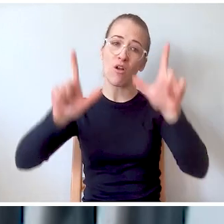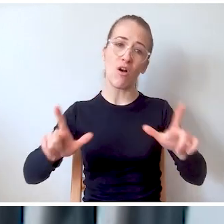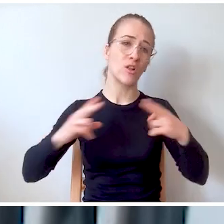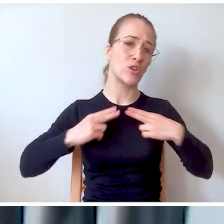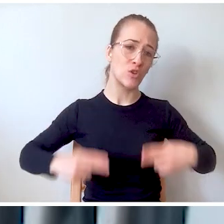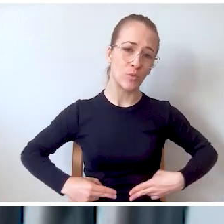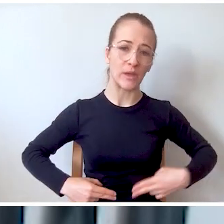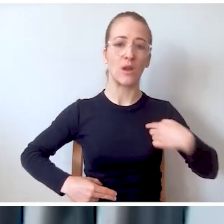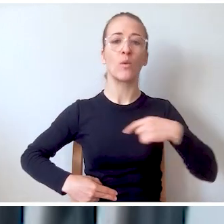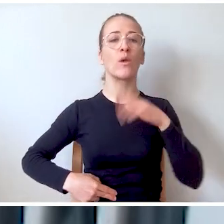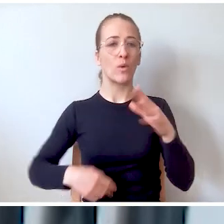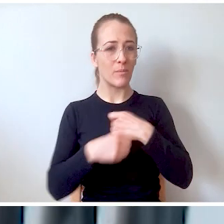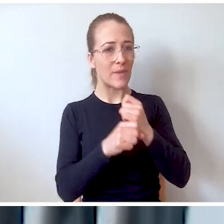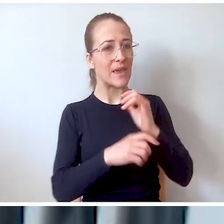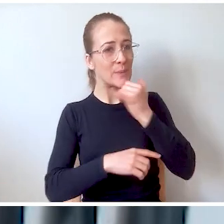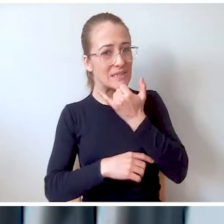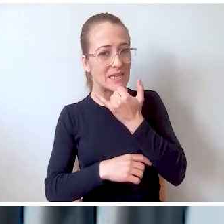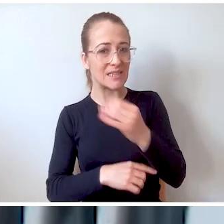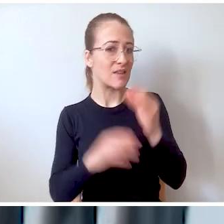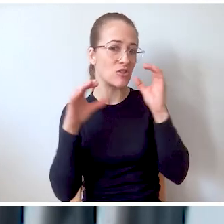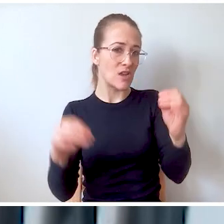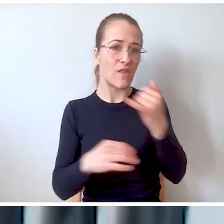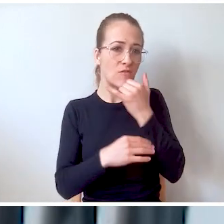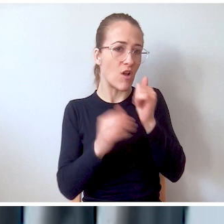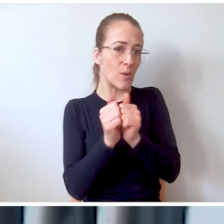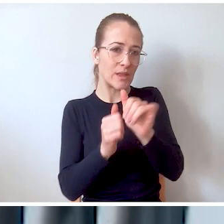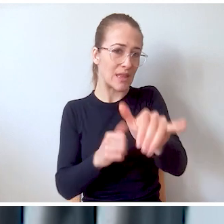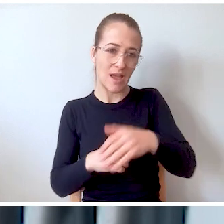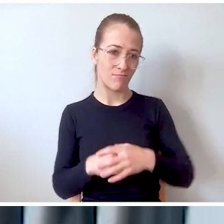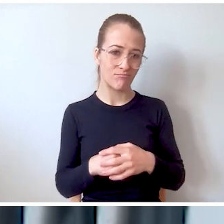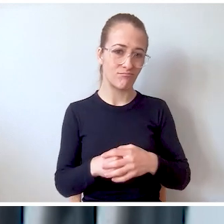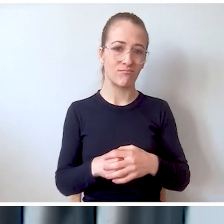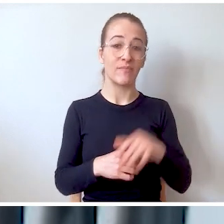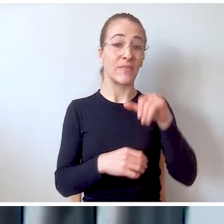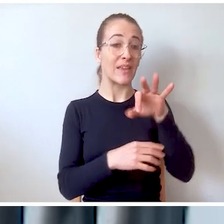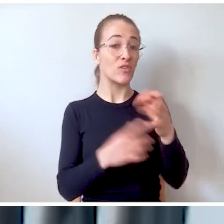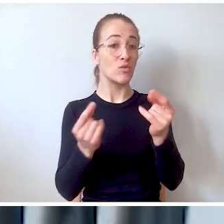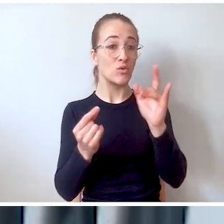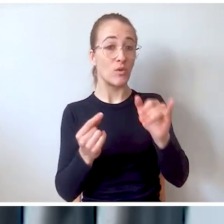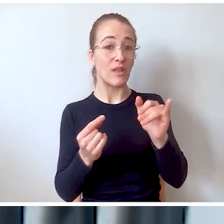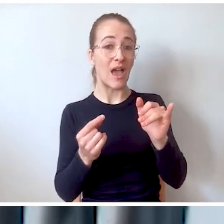and we're all going to make mistakes, and there's nothing necessarily wrong with that. If you do that out of malice